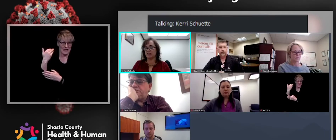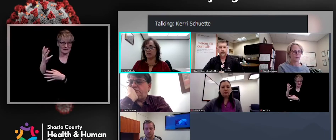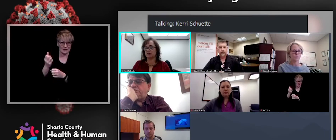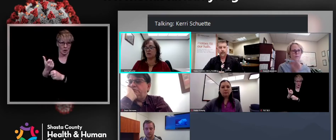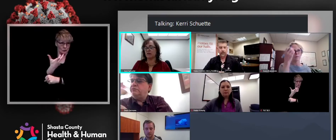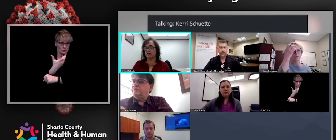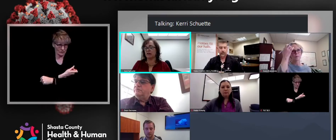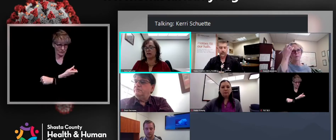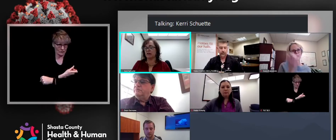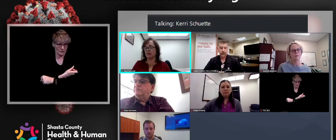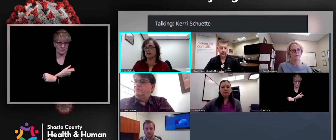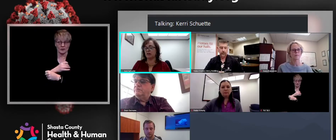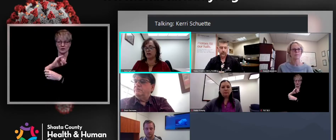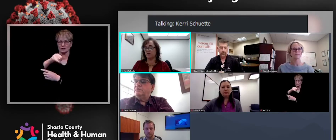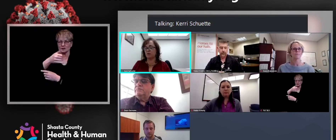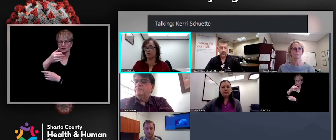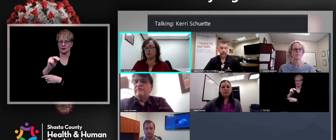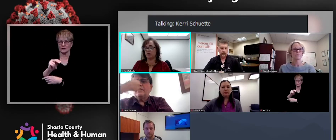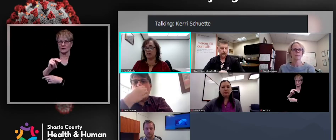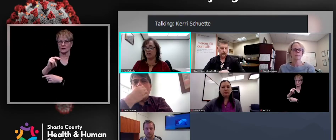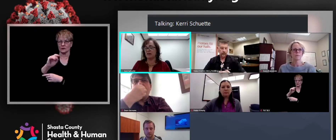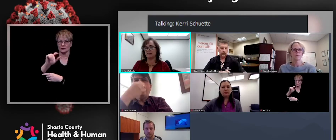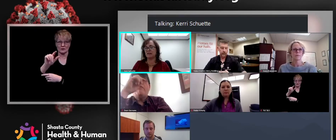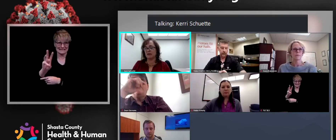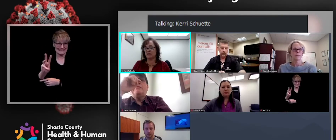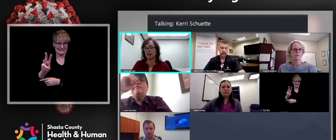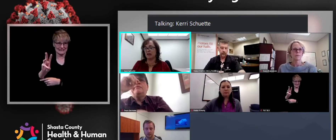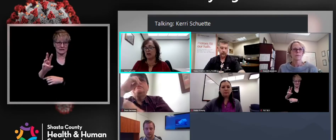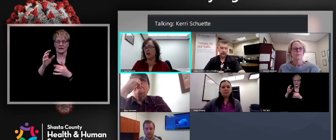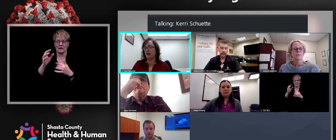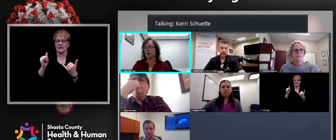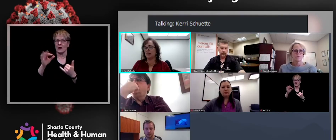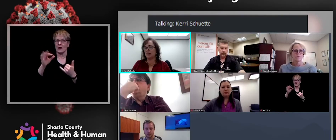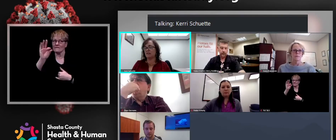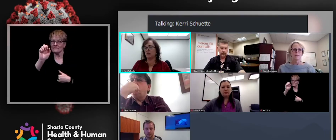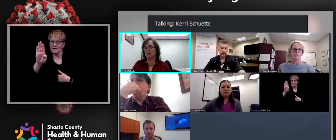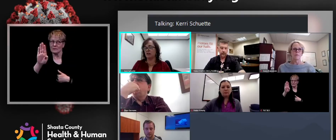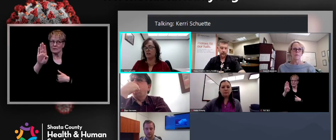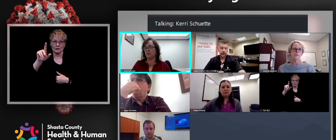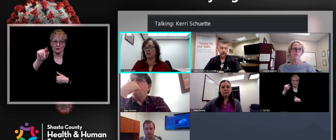dose, we're having a clinic on Saturday, February 20th. That's the Saturday at Shasta College from